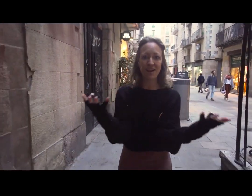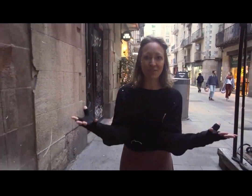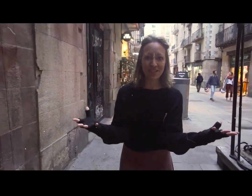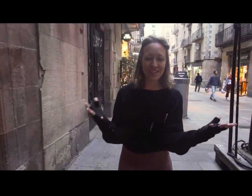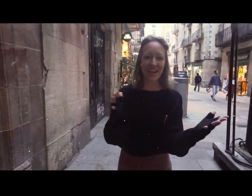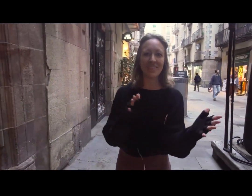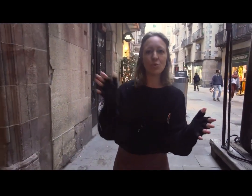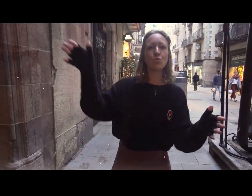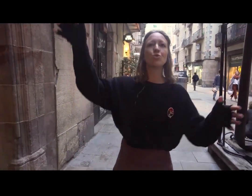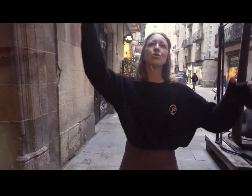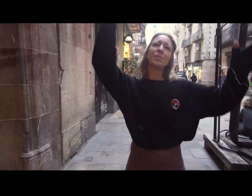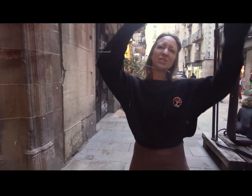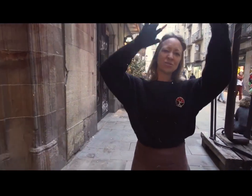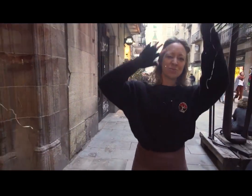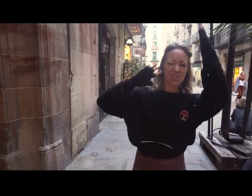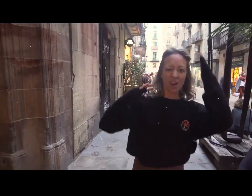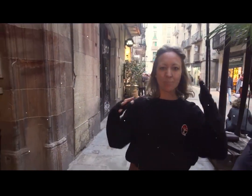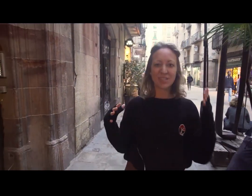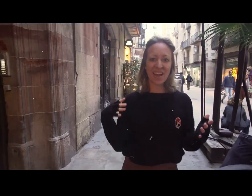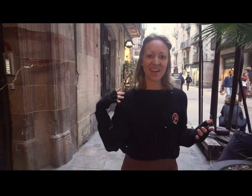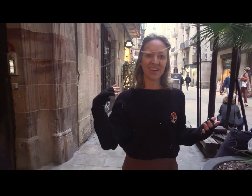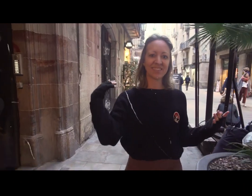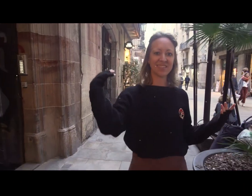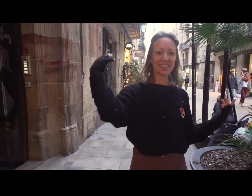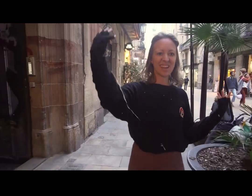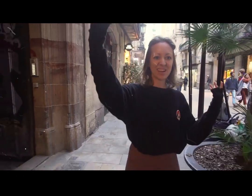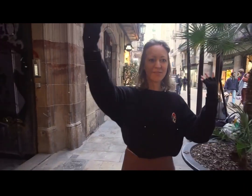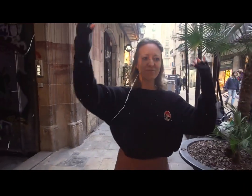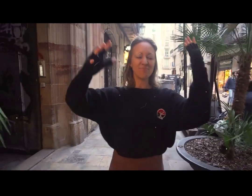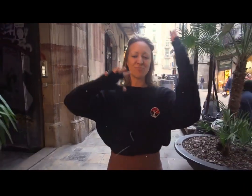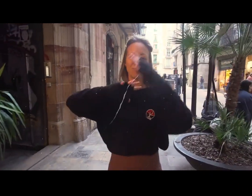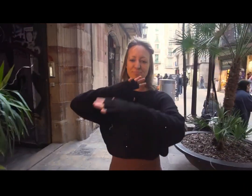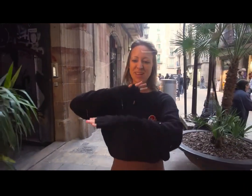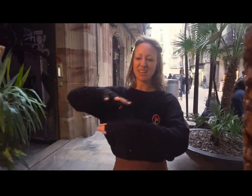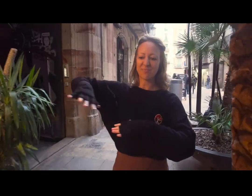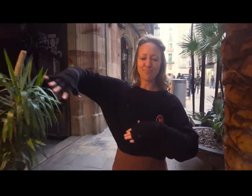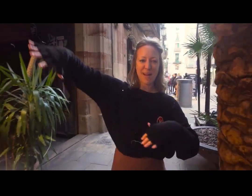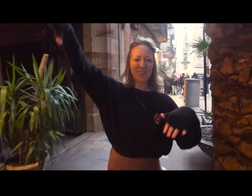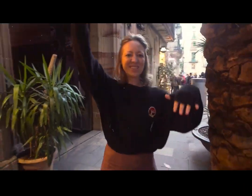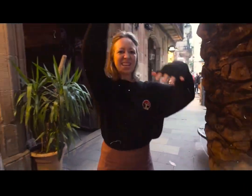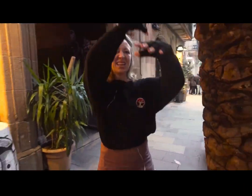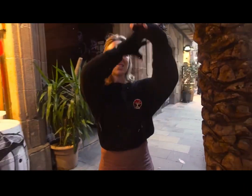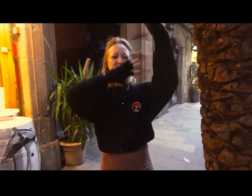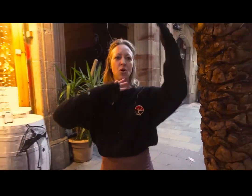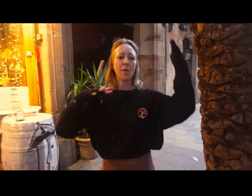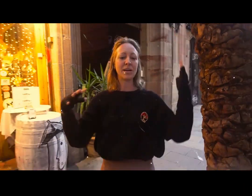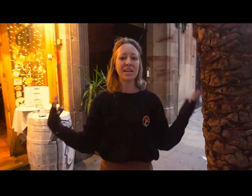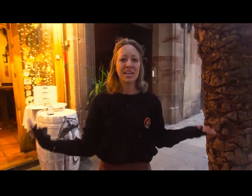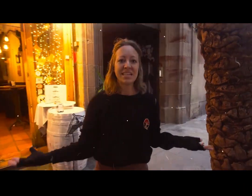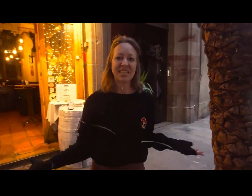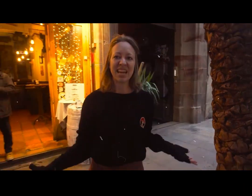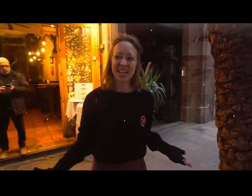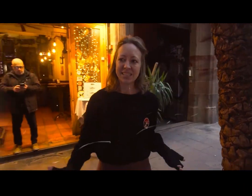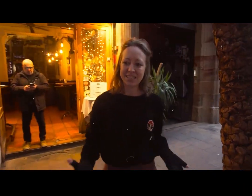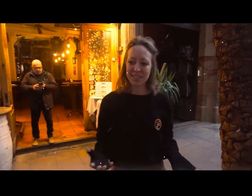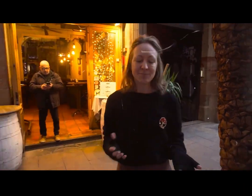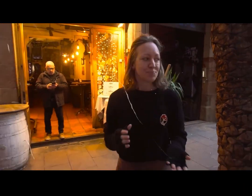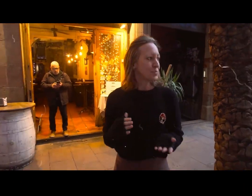and then all the bedrooms were upstairs, up these elegant banisters and staircases!